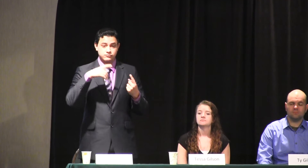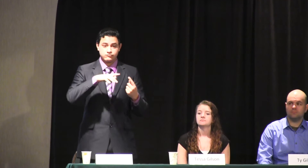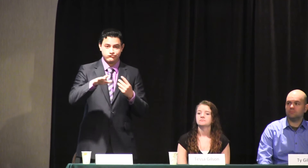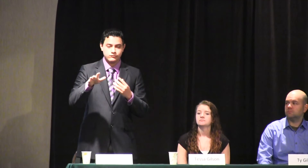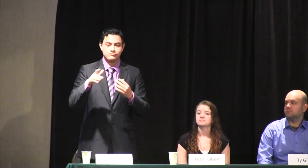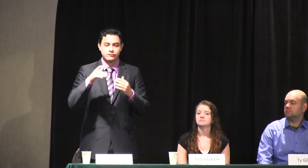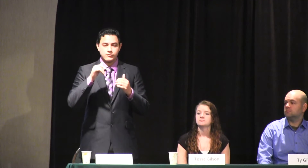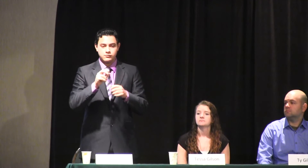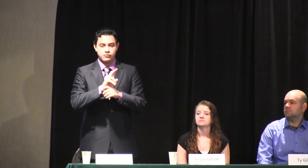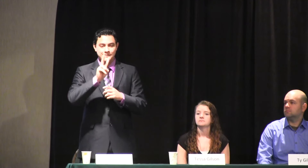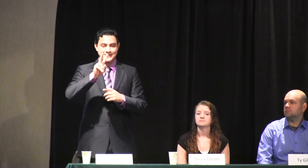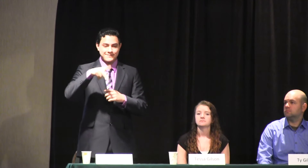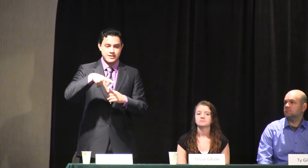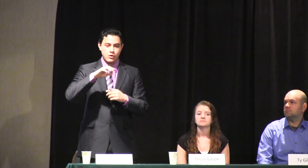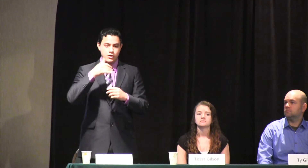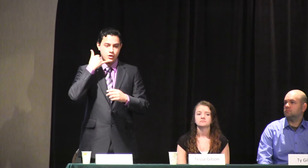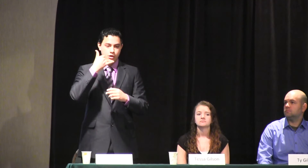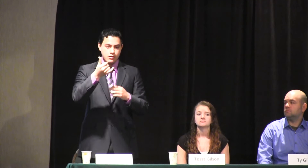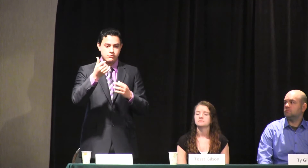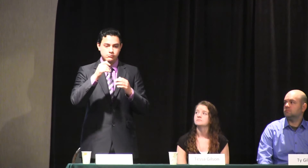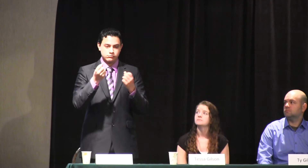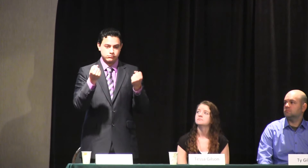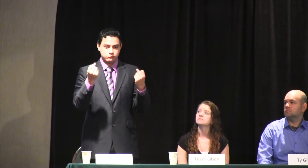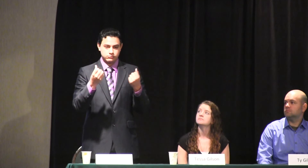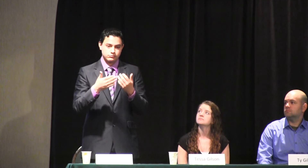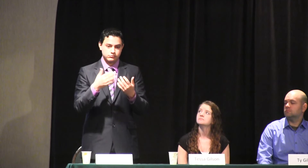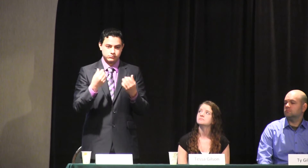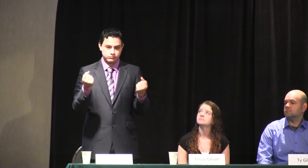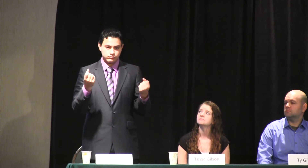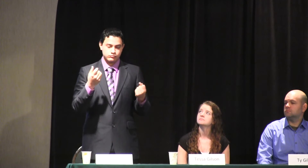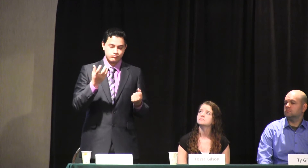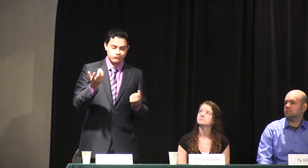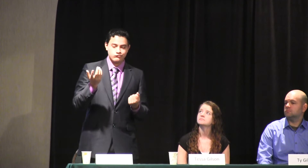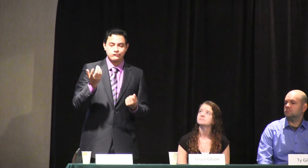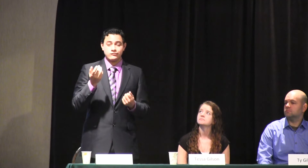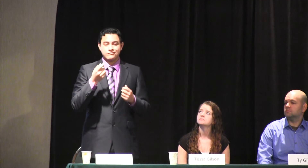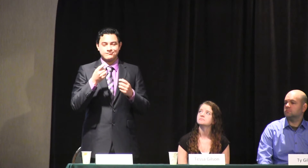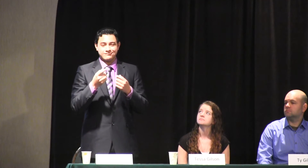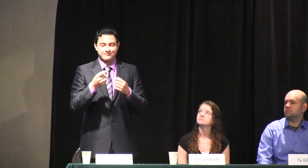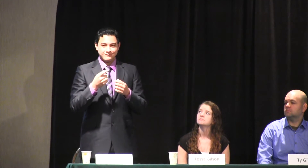You know, we are able to understand each other and we also use the video phone once in a while to call and